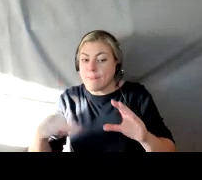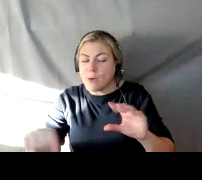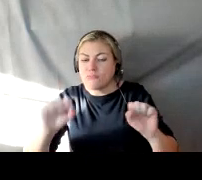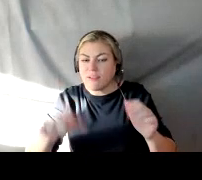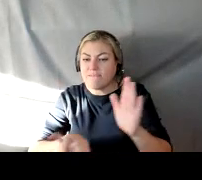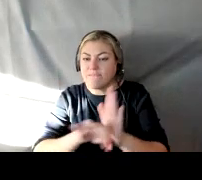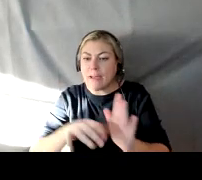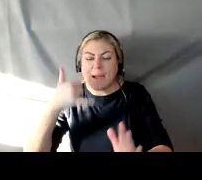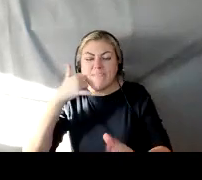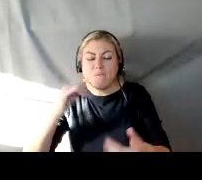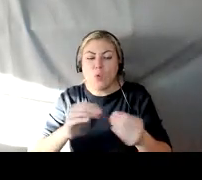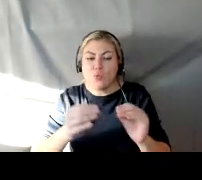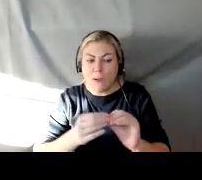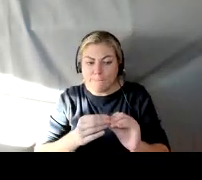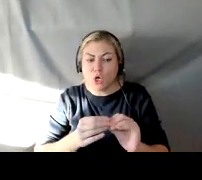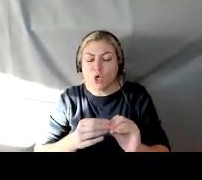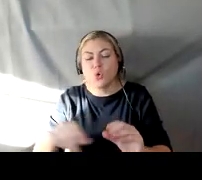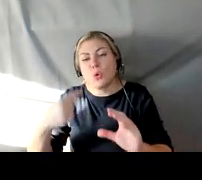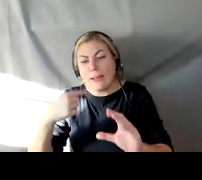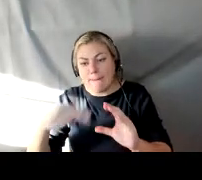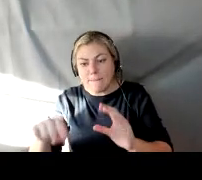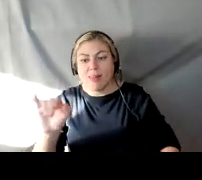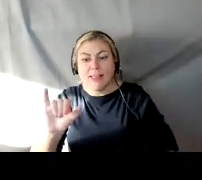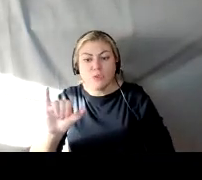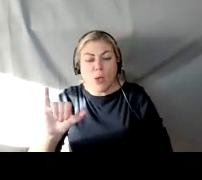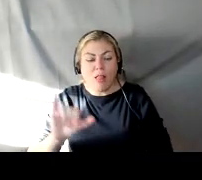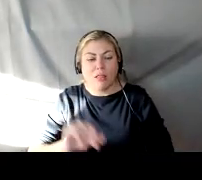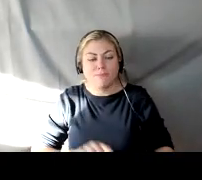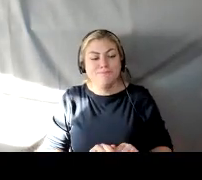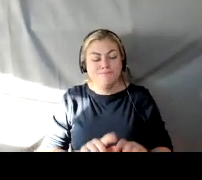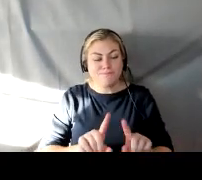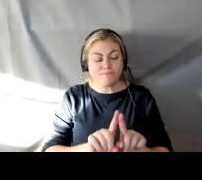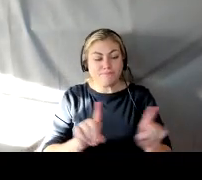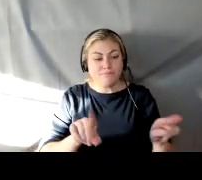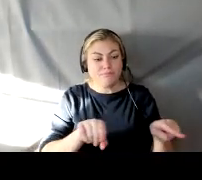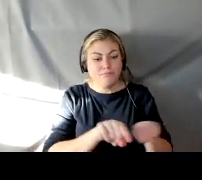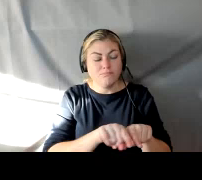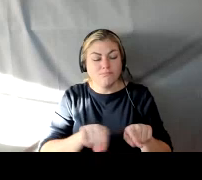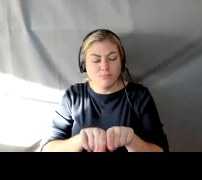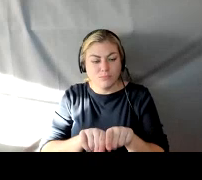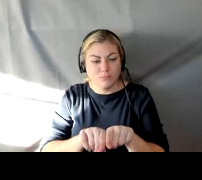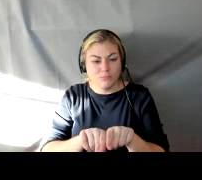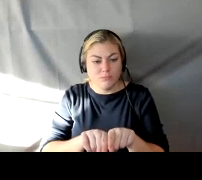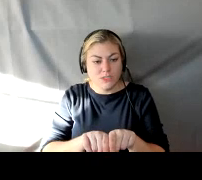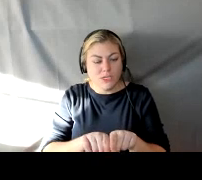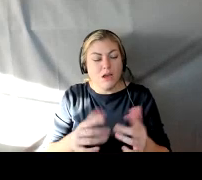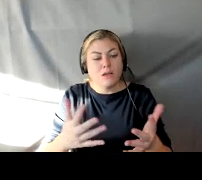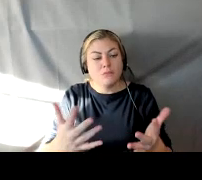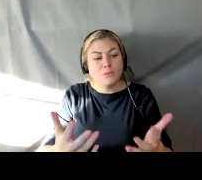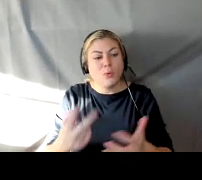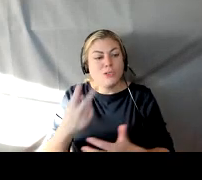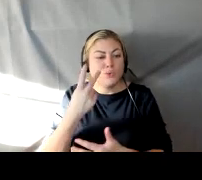But also it's really important to hear from you in writing through the project website.